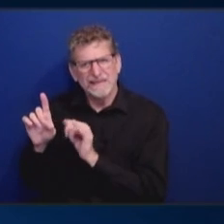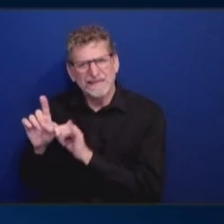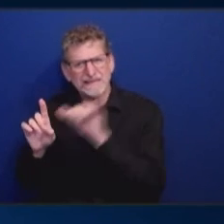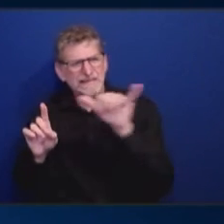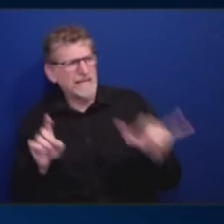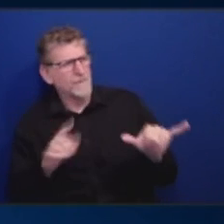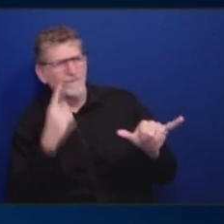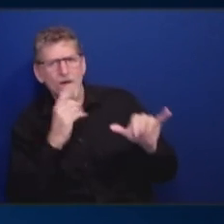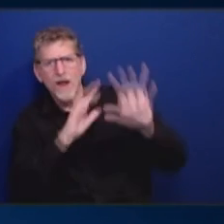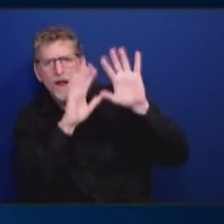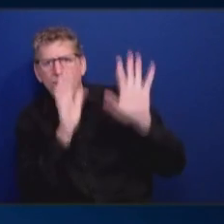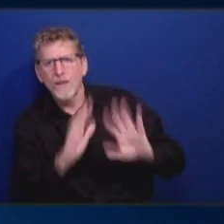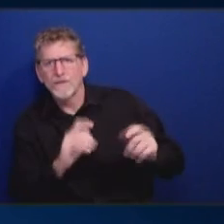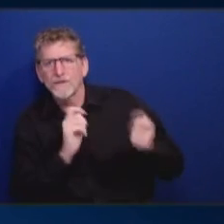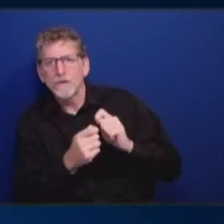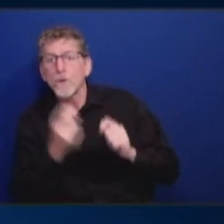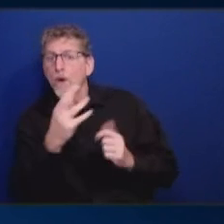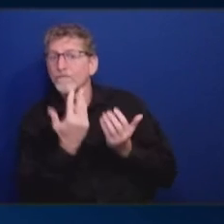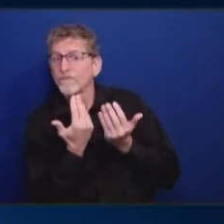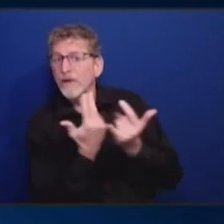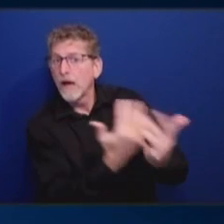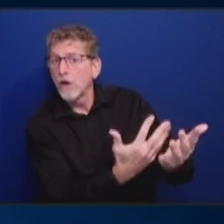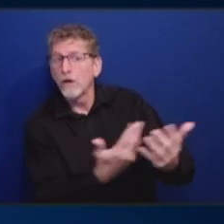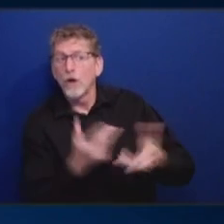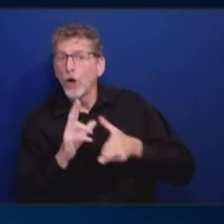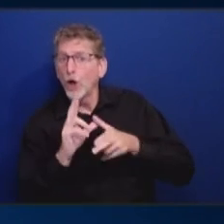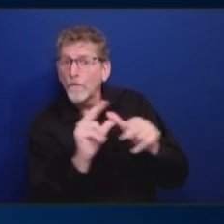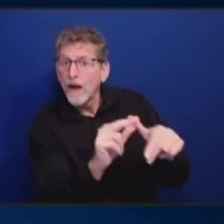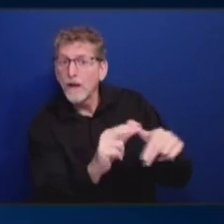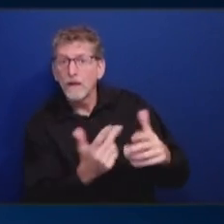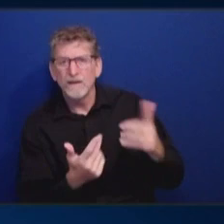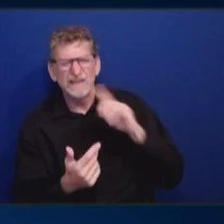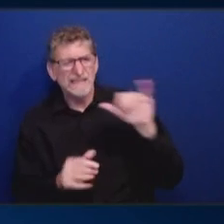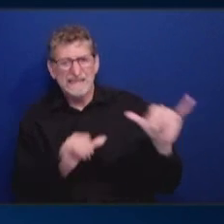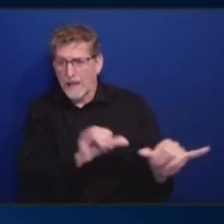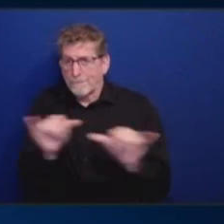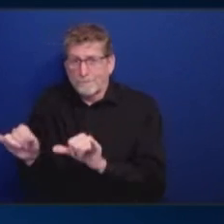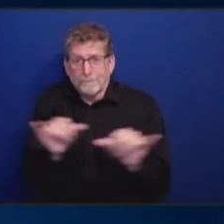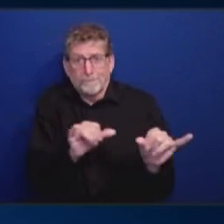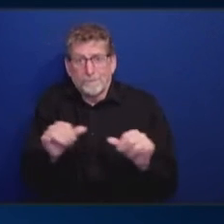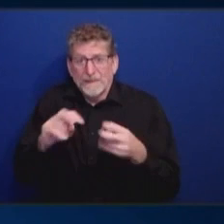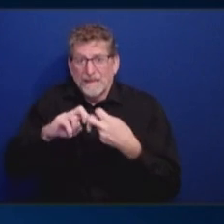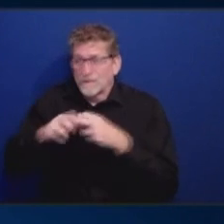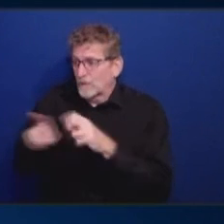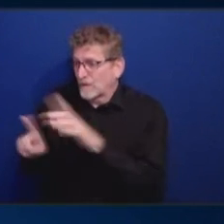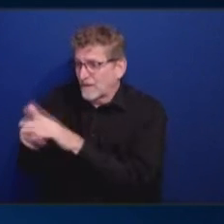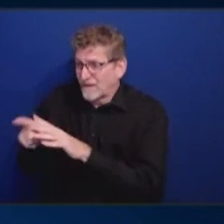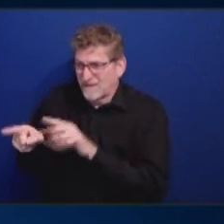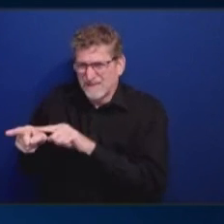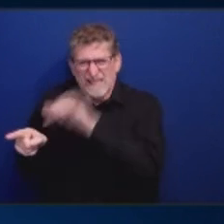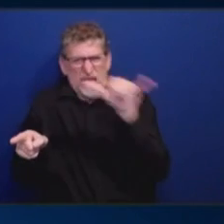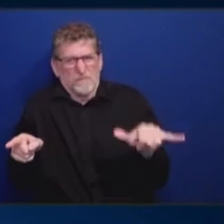And so, one of the key things that we talk about in our office, to address the vulnerabilities